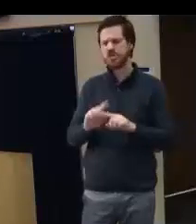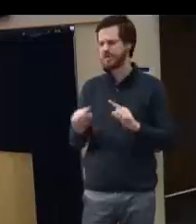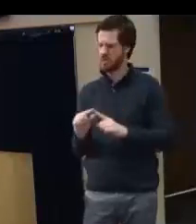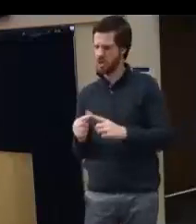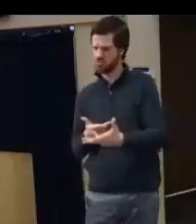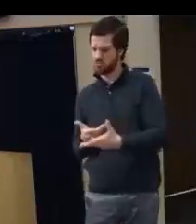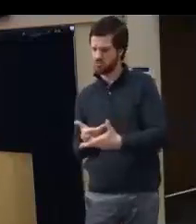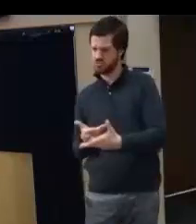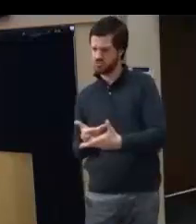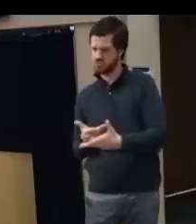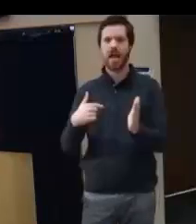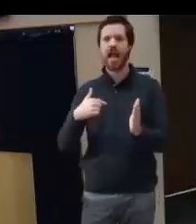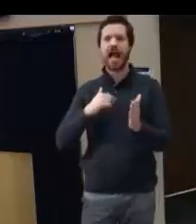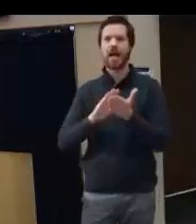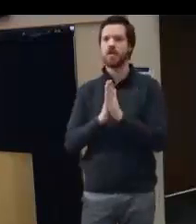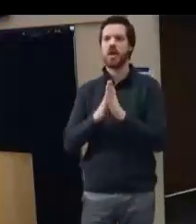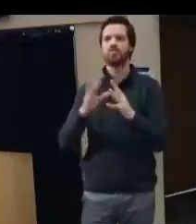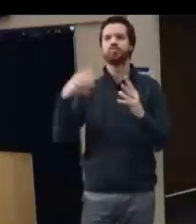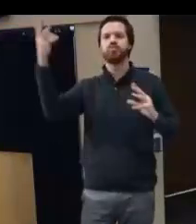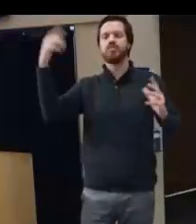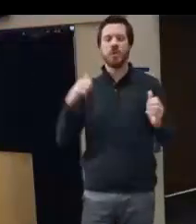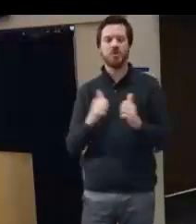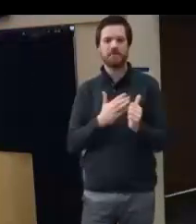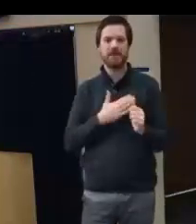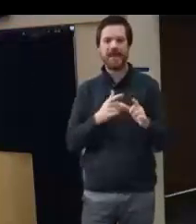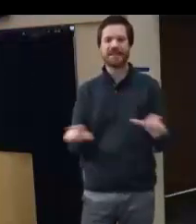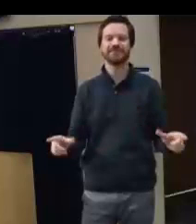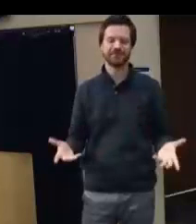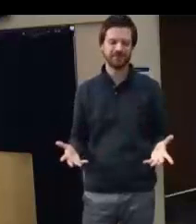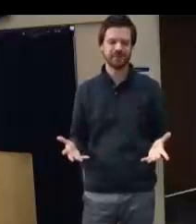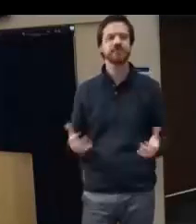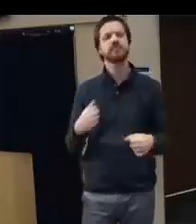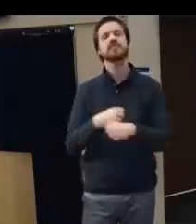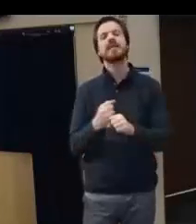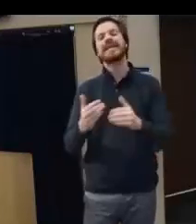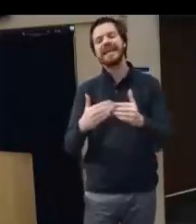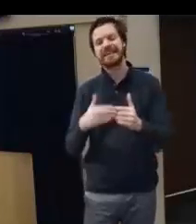because sometimes I get myself caught up um with my language so let's make it easy for them to ask